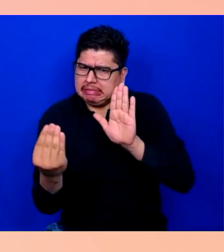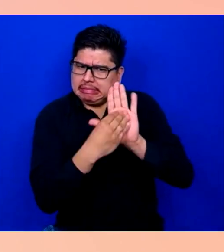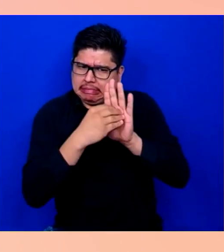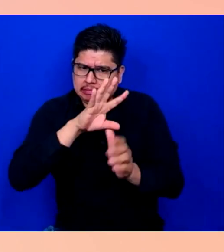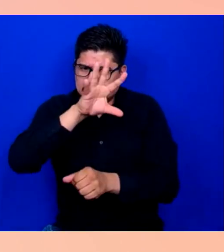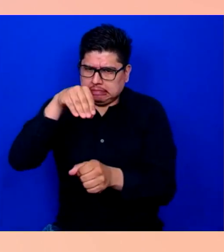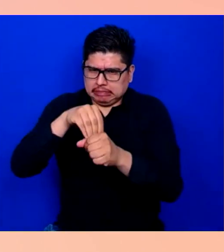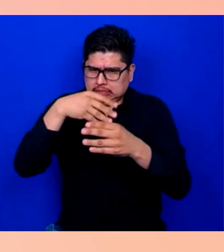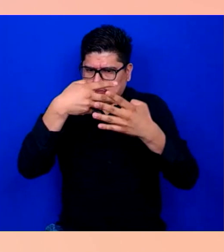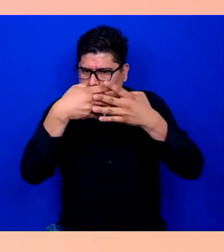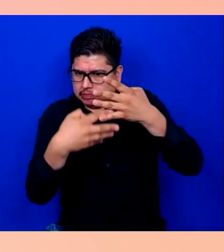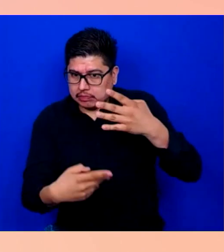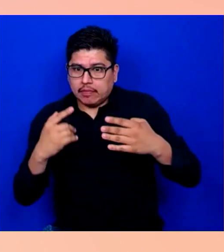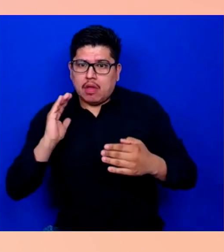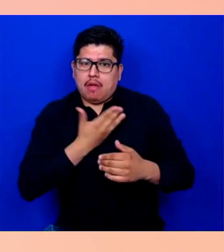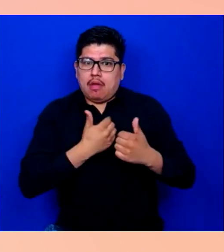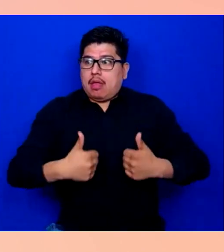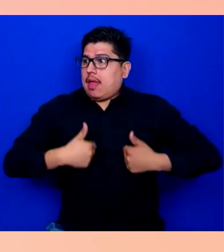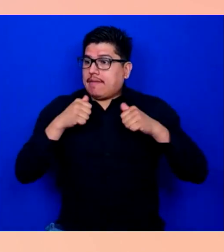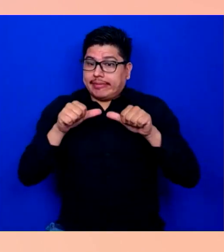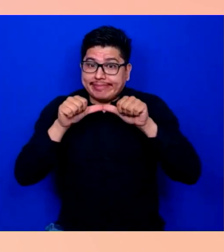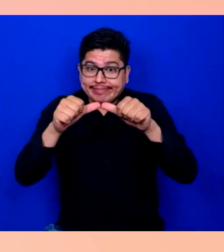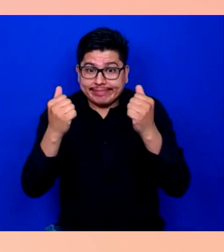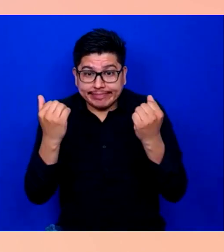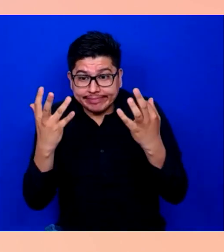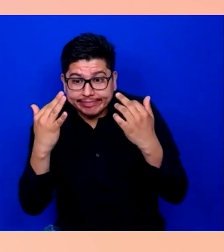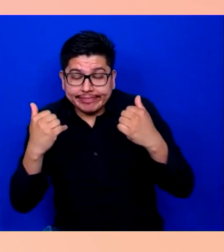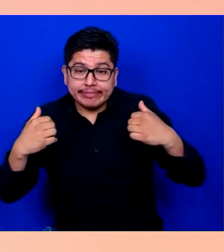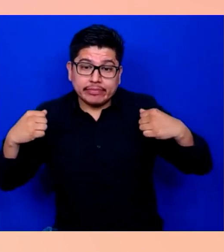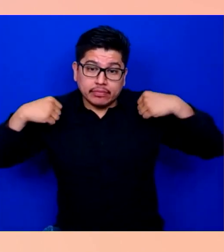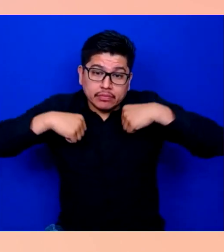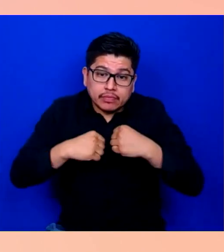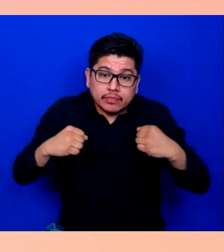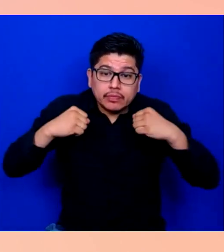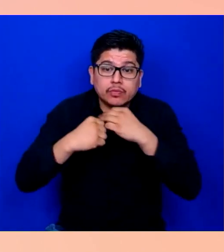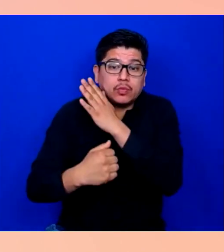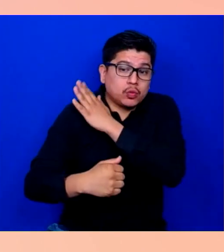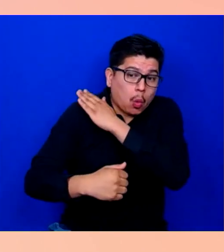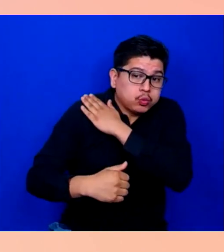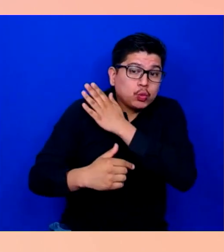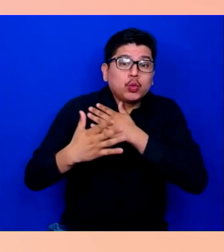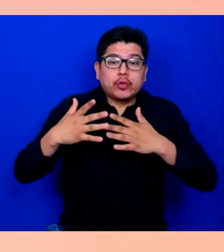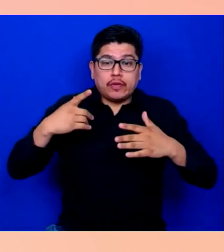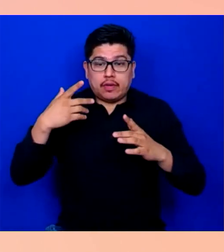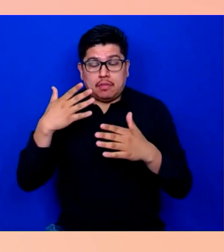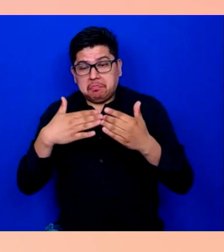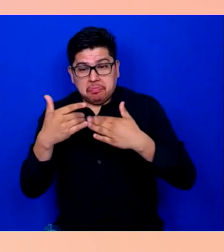wrists, shoulders, or however you use the computer. Every one of us only has